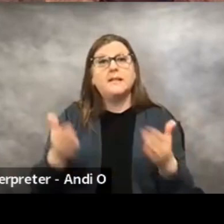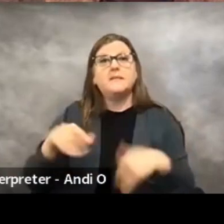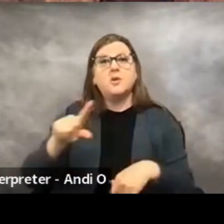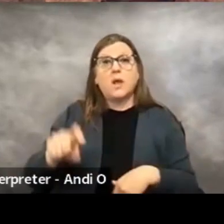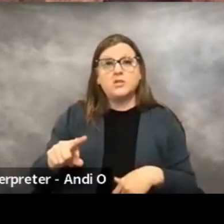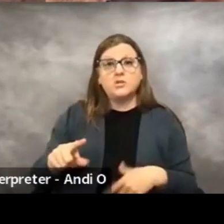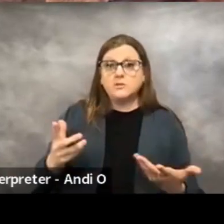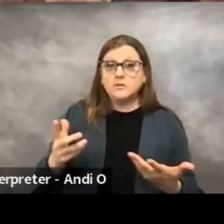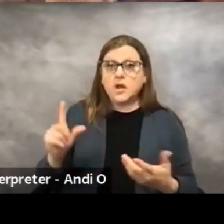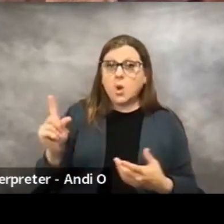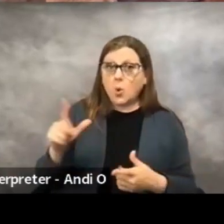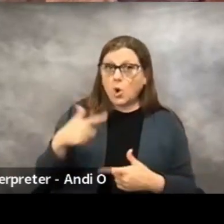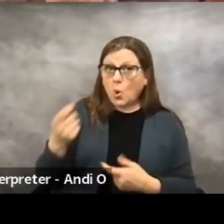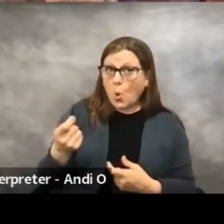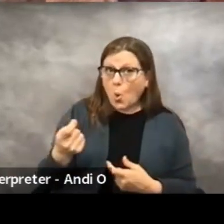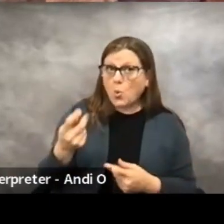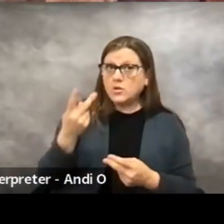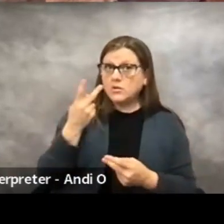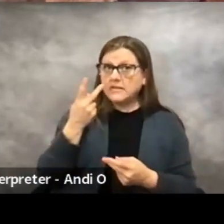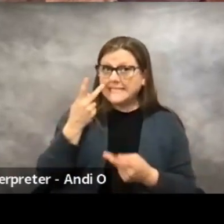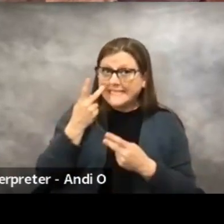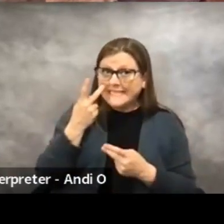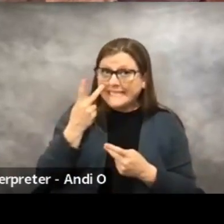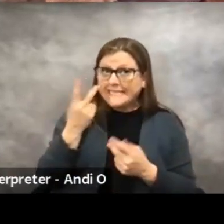view the current TBI assessment within our state?